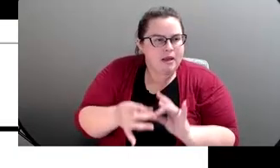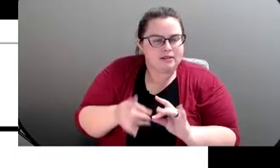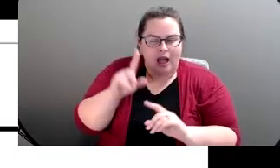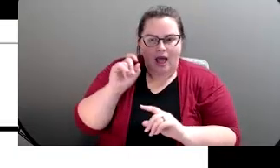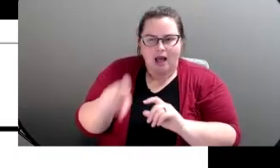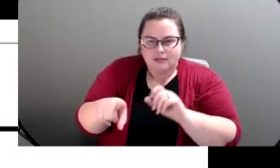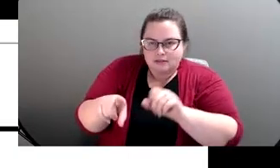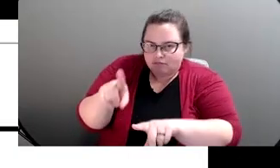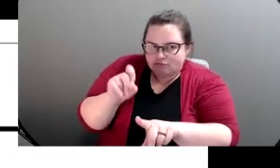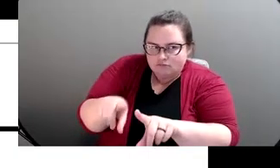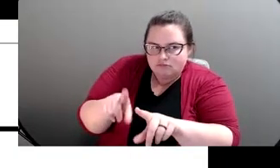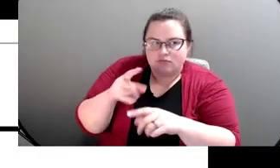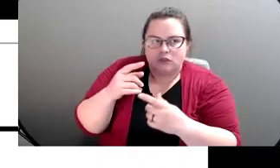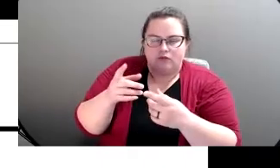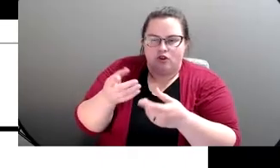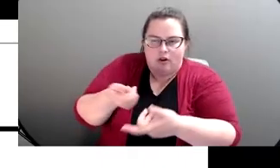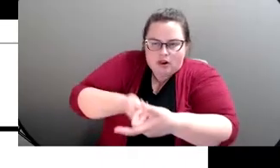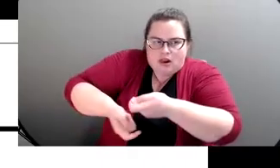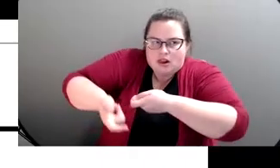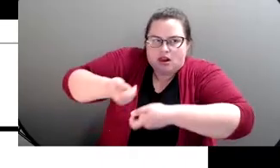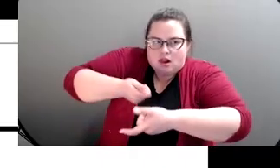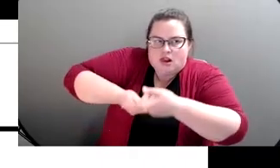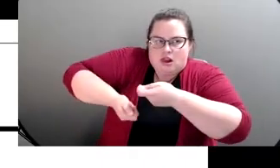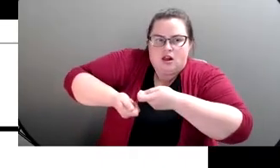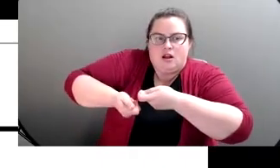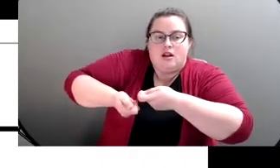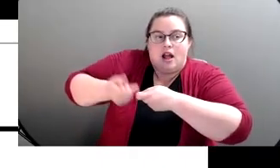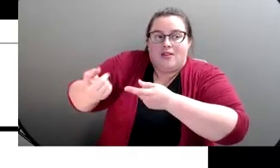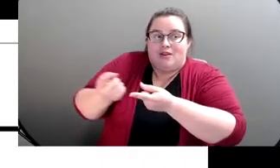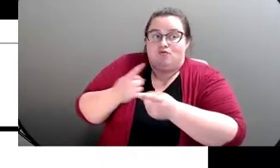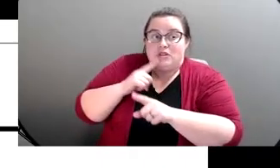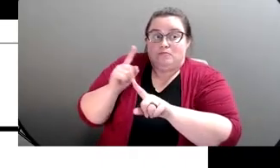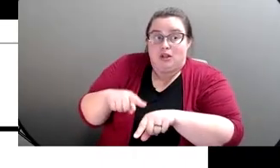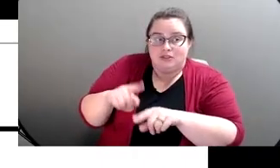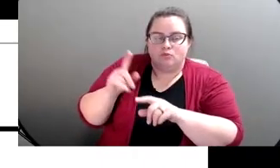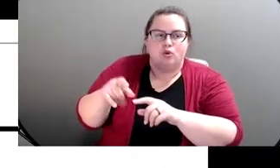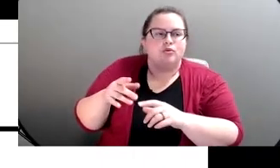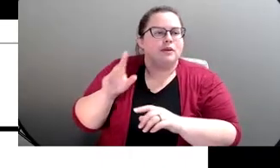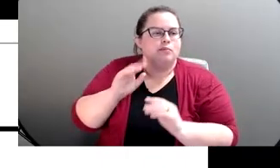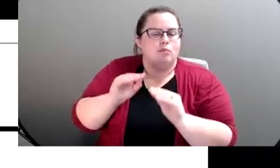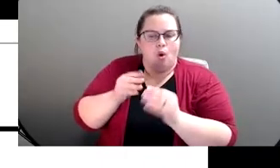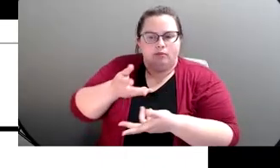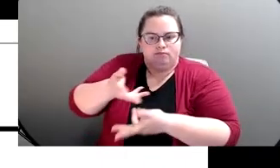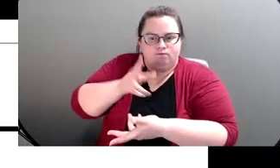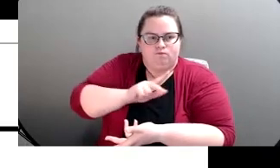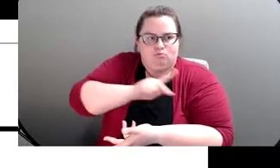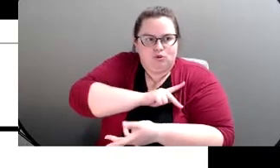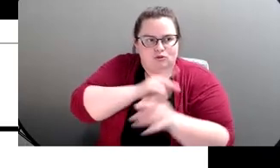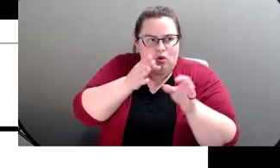The responses are supposed to be personalized. Okay. So there is a function within Canvas